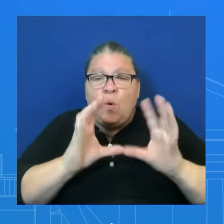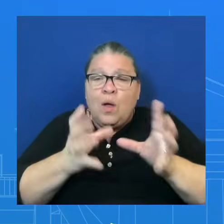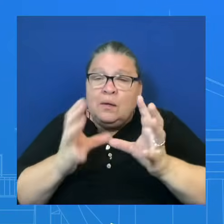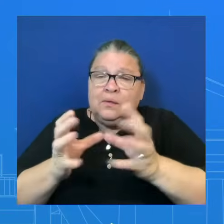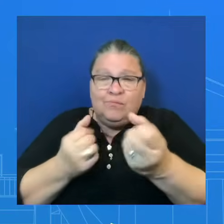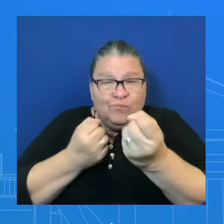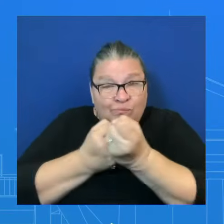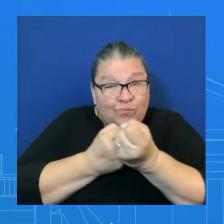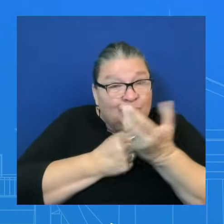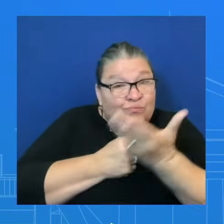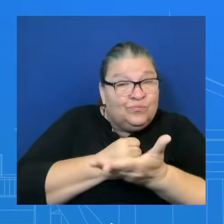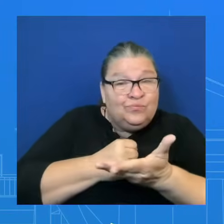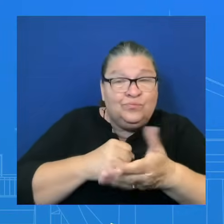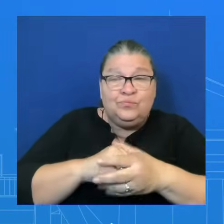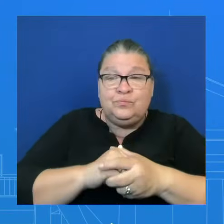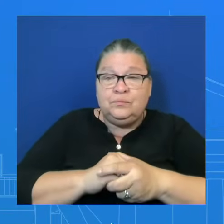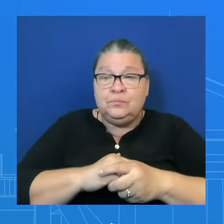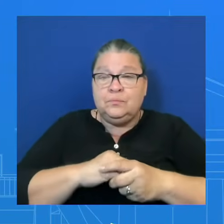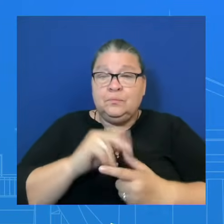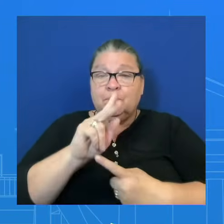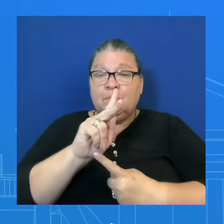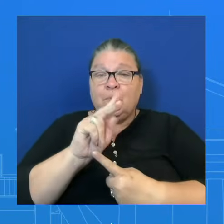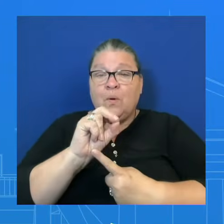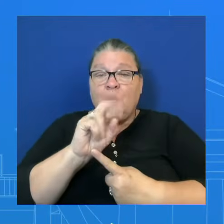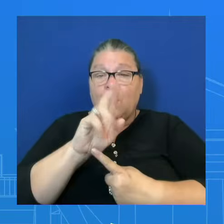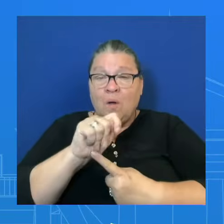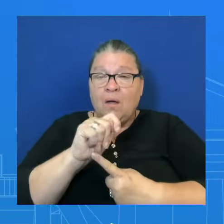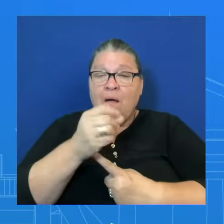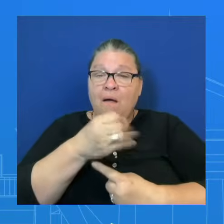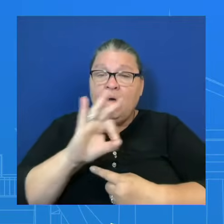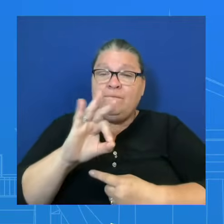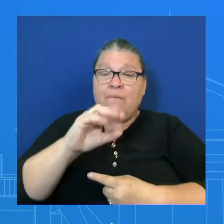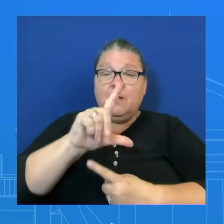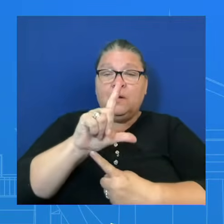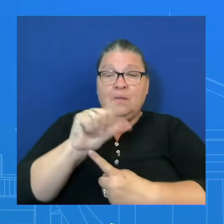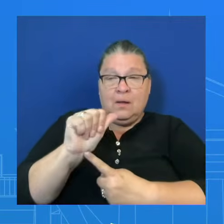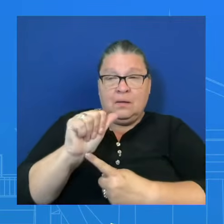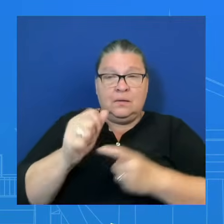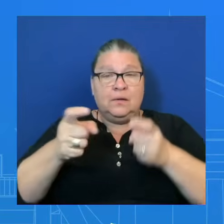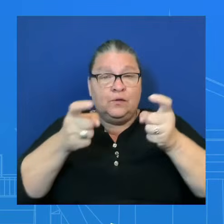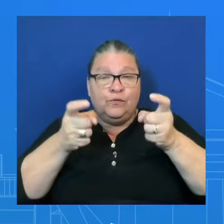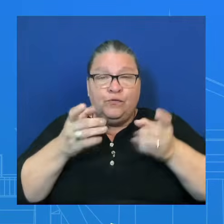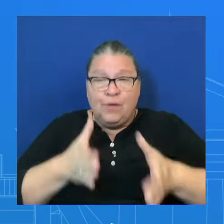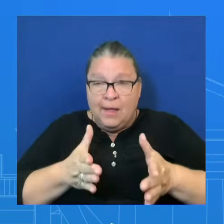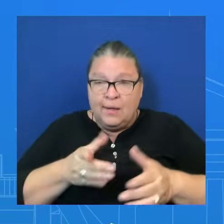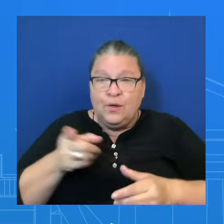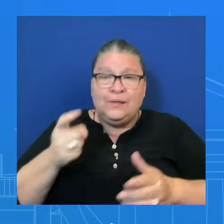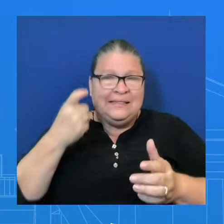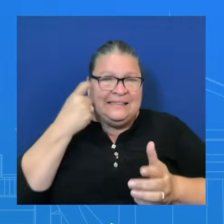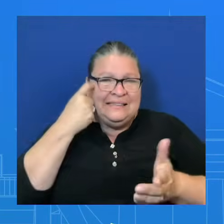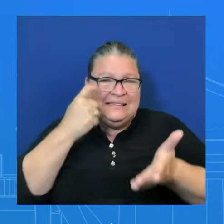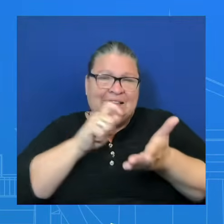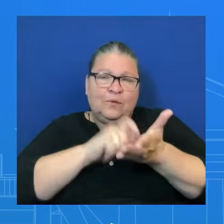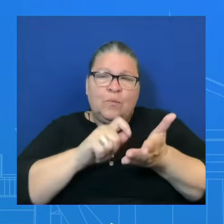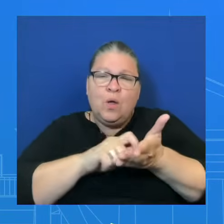recently wrote that Julie Su is a "consensus-builder whose impact…" "impact has played out in real time